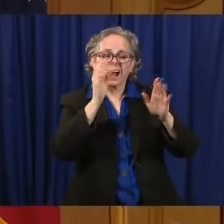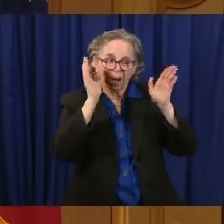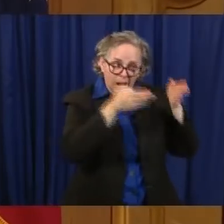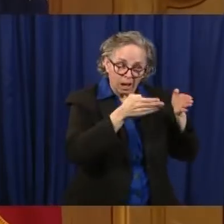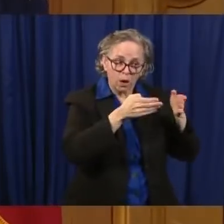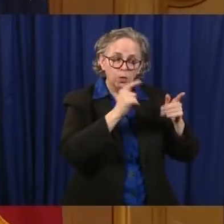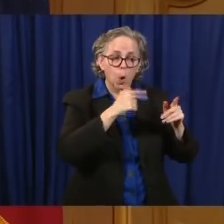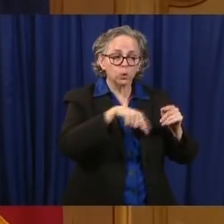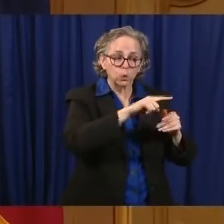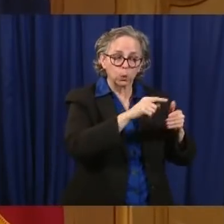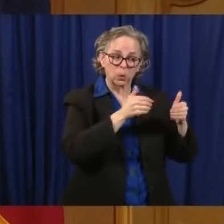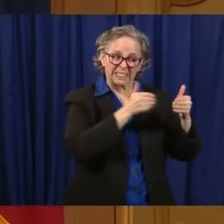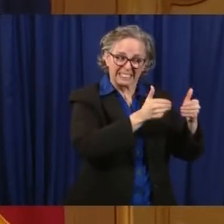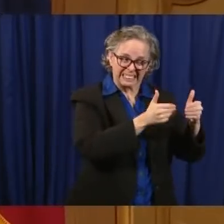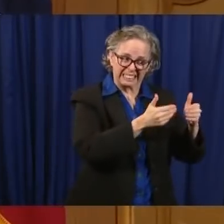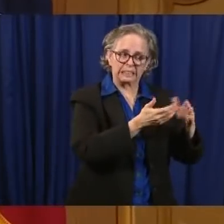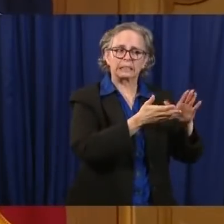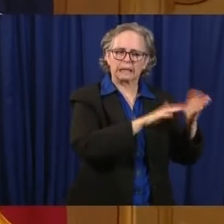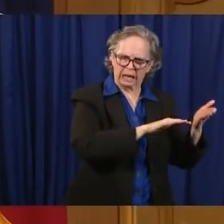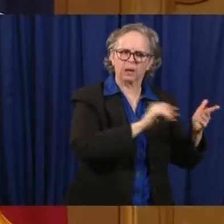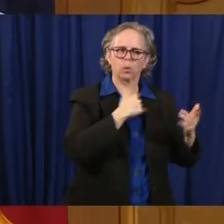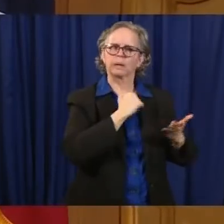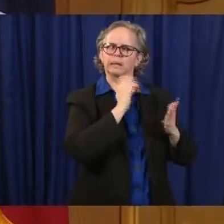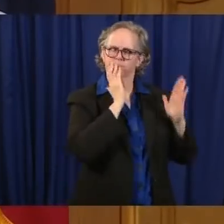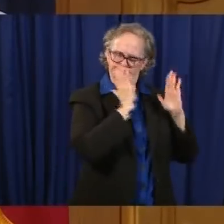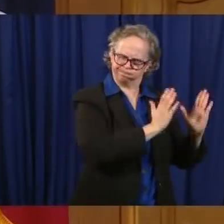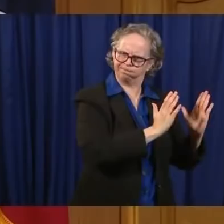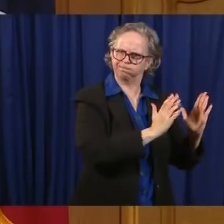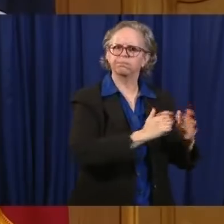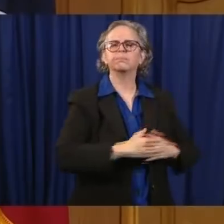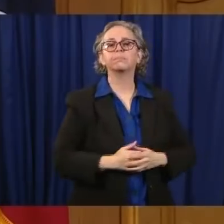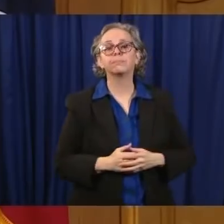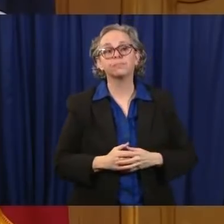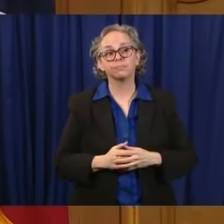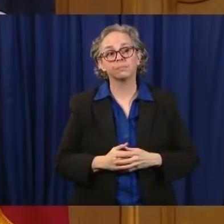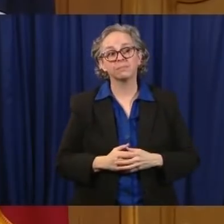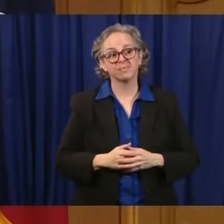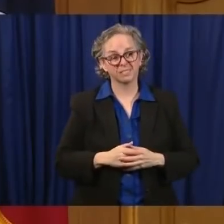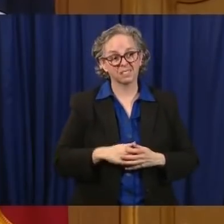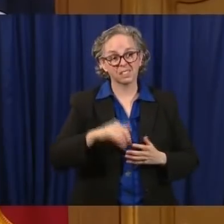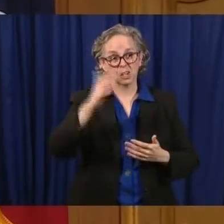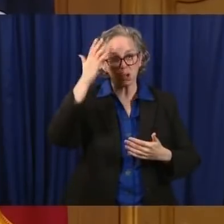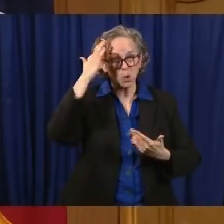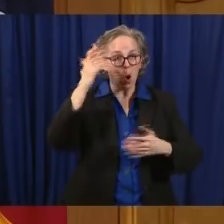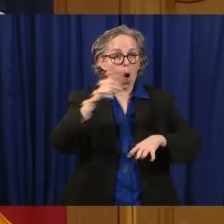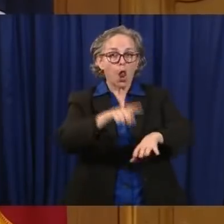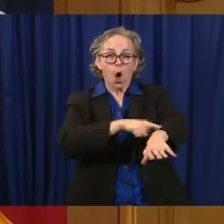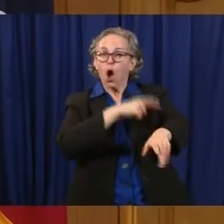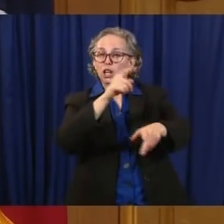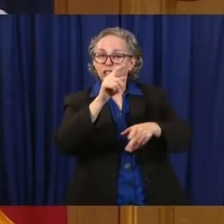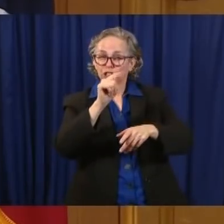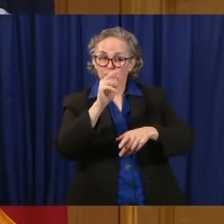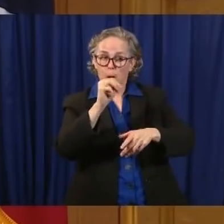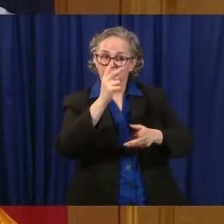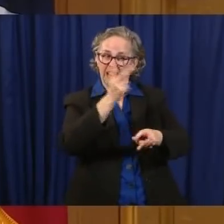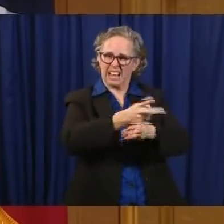TO PROTECT THE NURSING HOME RESIDENTS, WE LIMITED AND THEN PROHIBITED VISITORS, EXCEPT FOR END-OF-LIFE SITUATIONS.